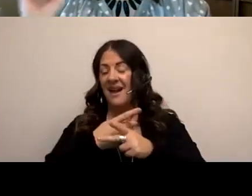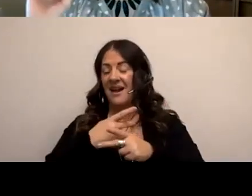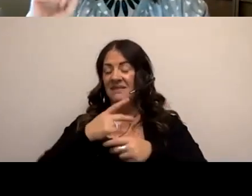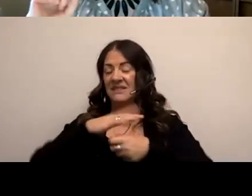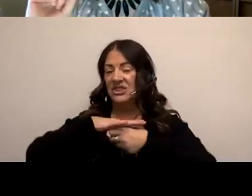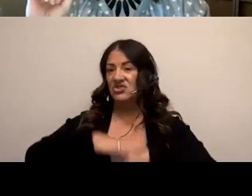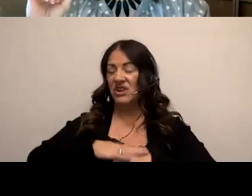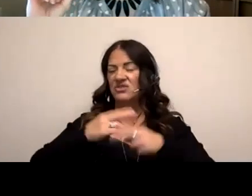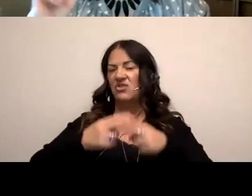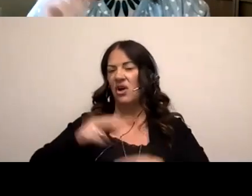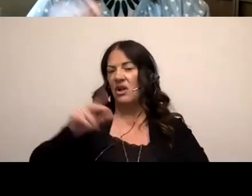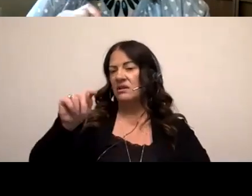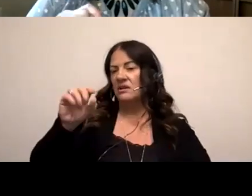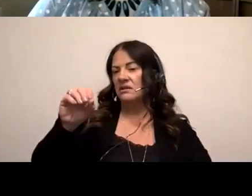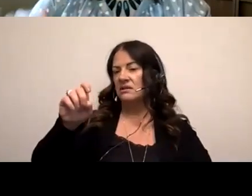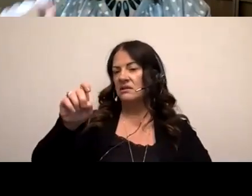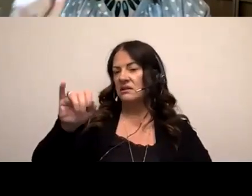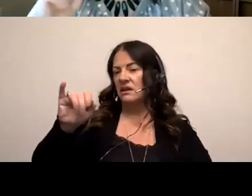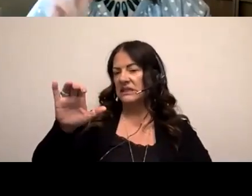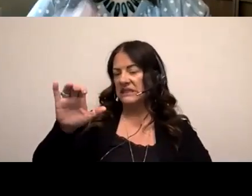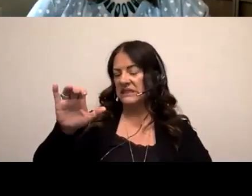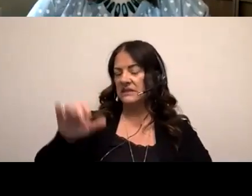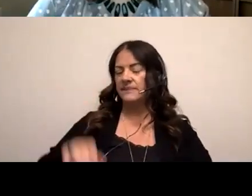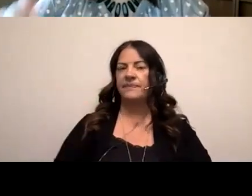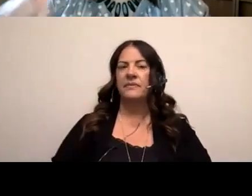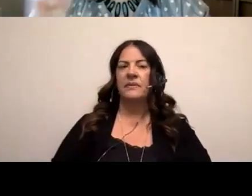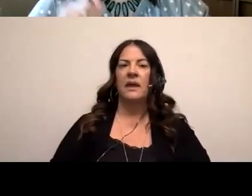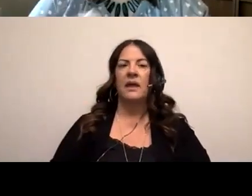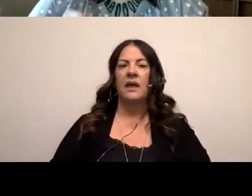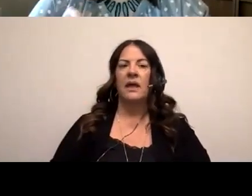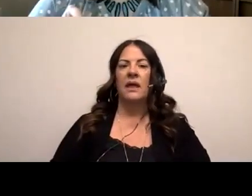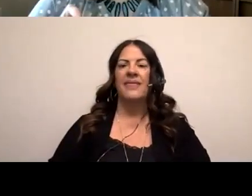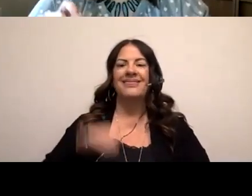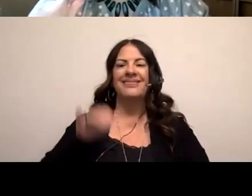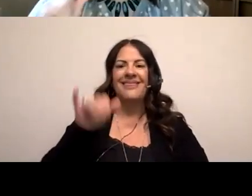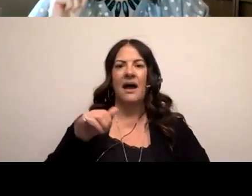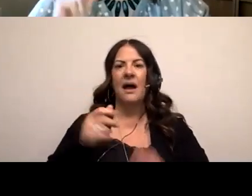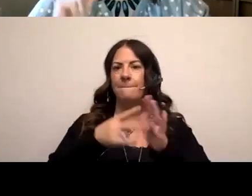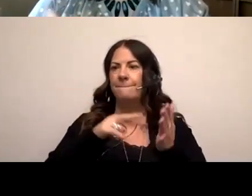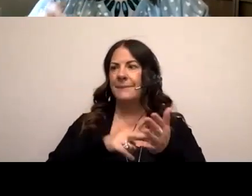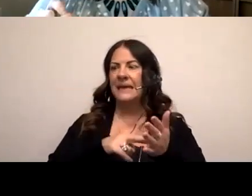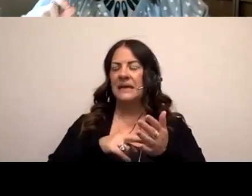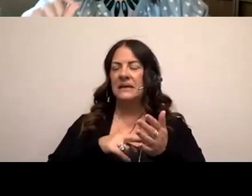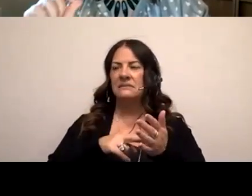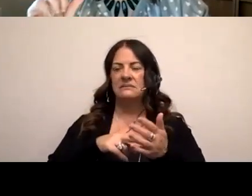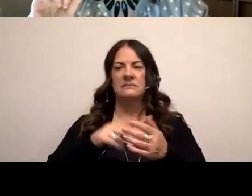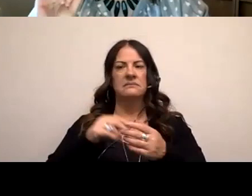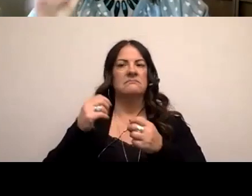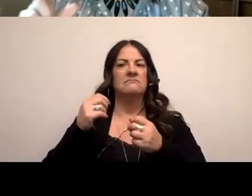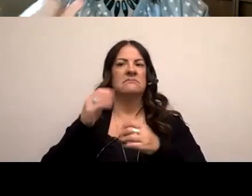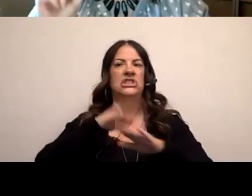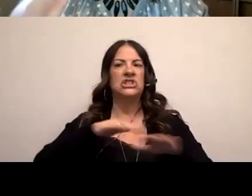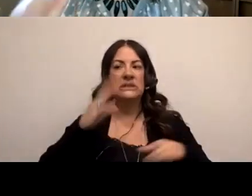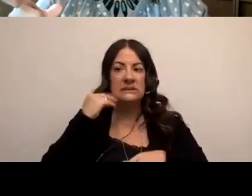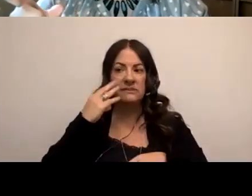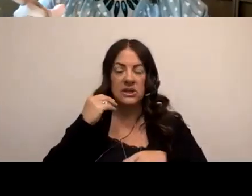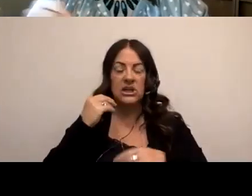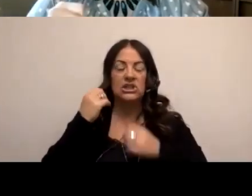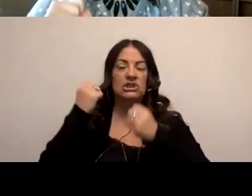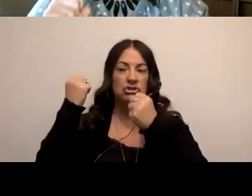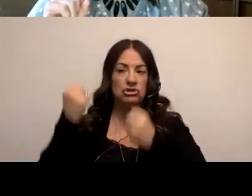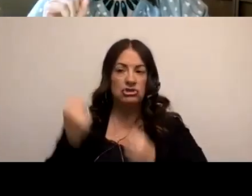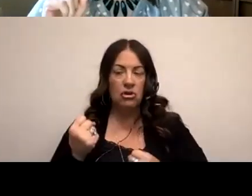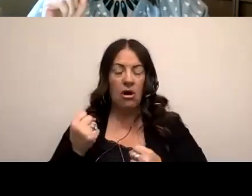WHERE CHILDREN EXPERIENCE A STRONG FREQUENT AND PROLONGED EVENT OF ADVERSITY. IT CAN BE